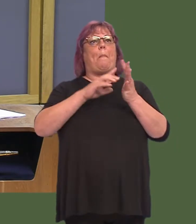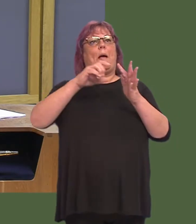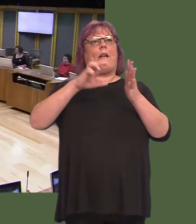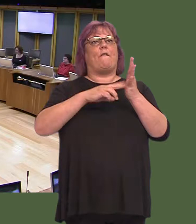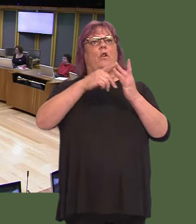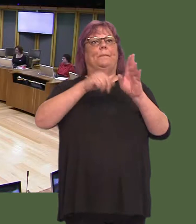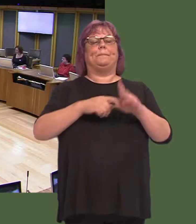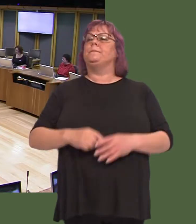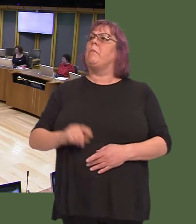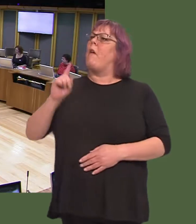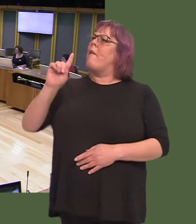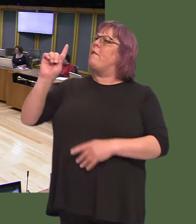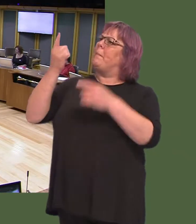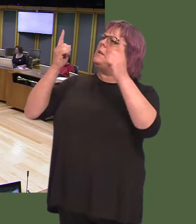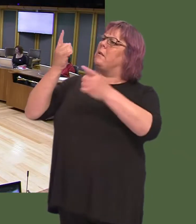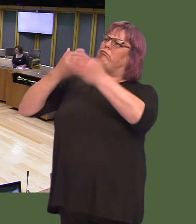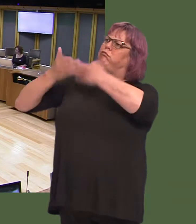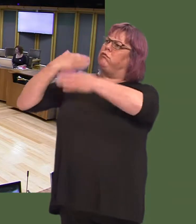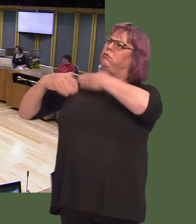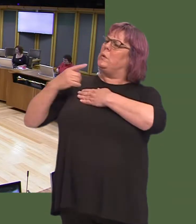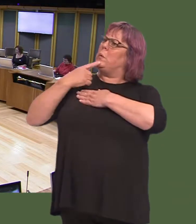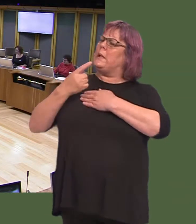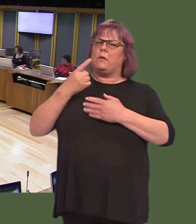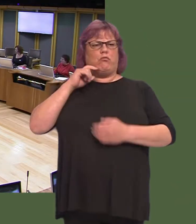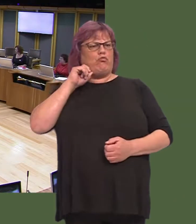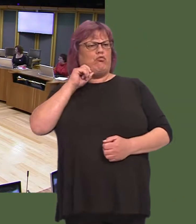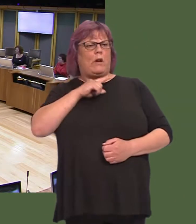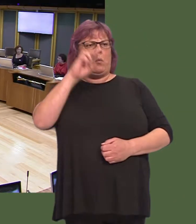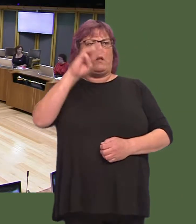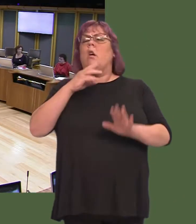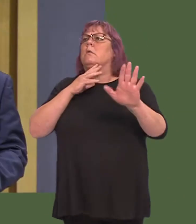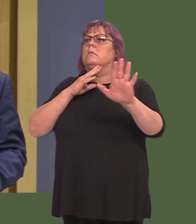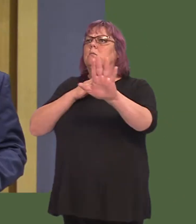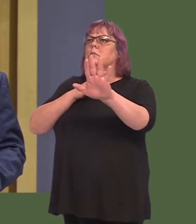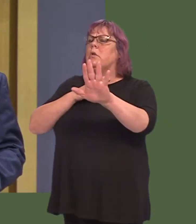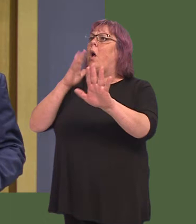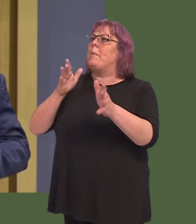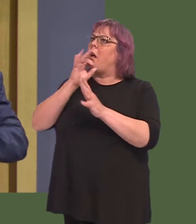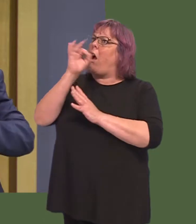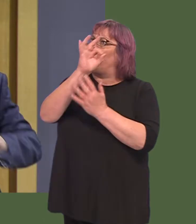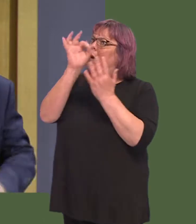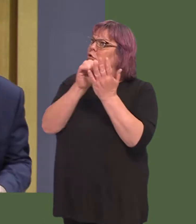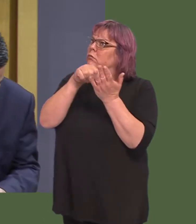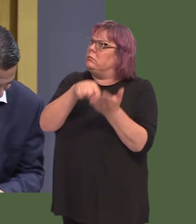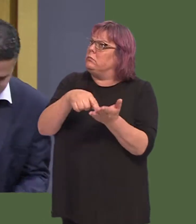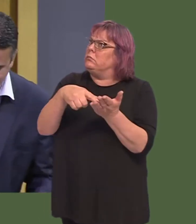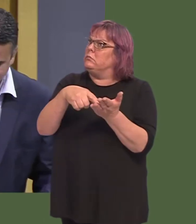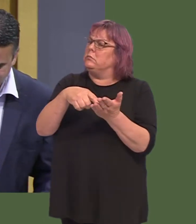Neil McEvoy AM: First Minister, not so long ago you described it as odd that Wales doesn't have its ownó Y Llywydd / The Llywydd: You need to ask the question on the order paper.